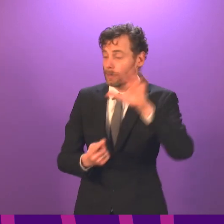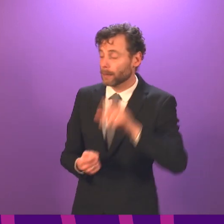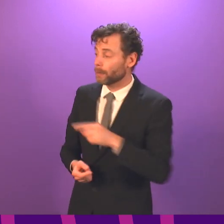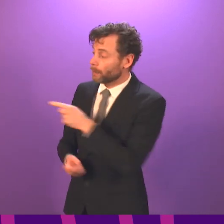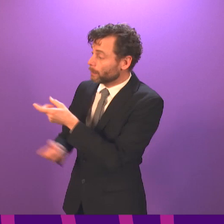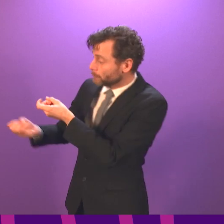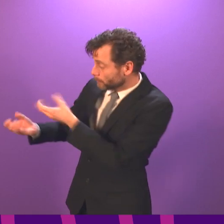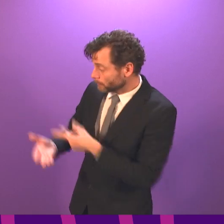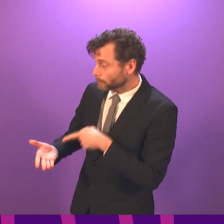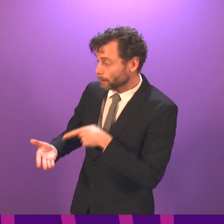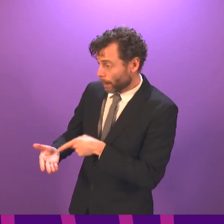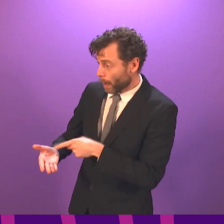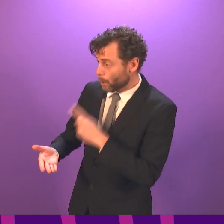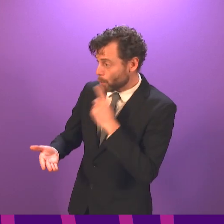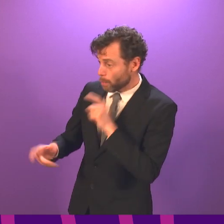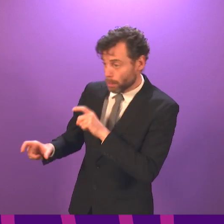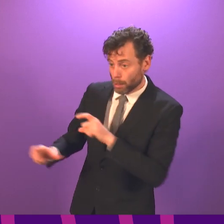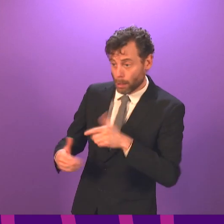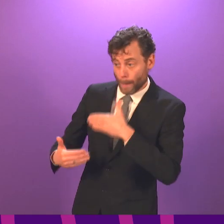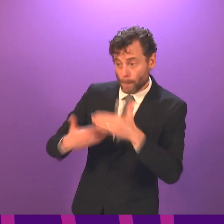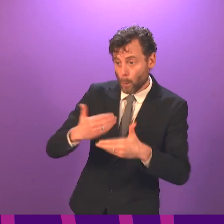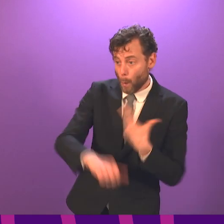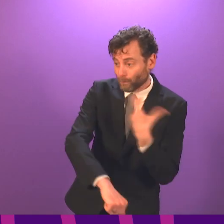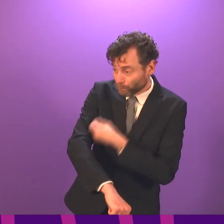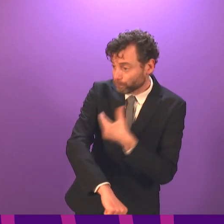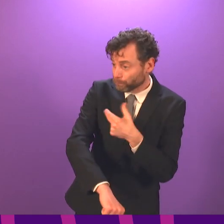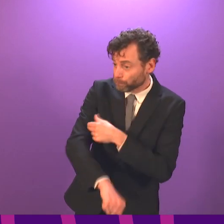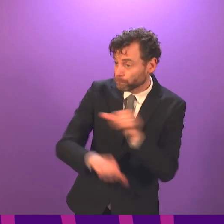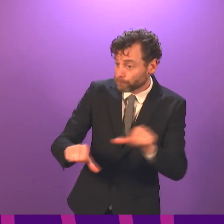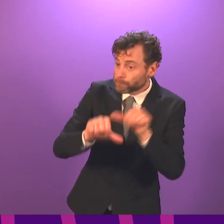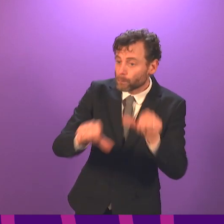The First Minister: The latest figures that we have show that